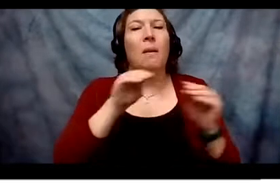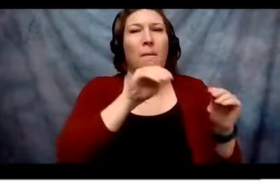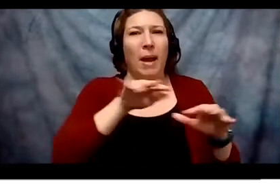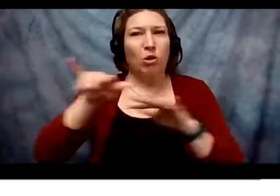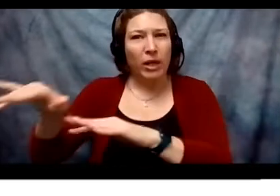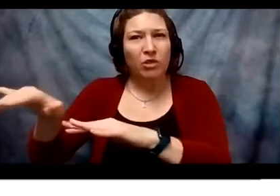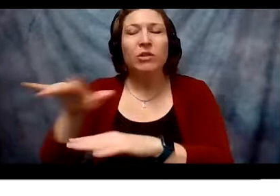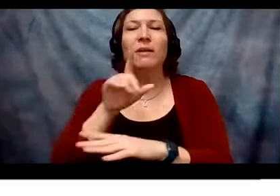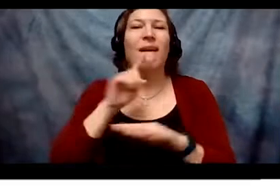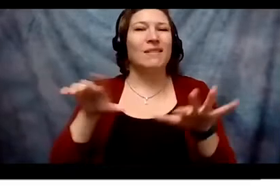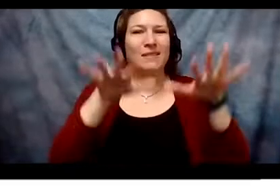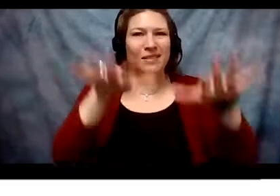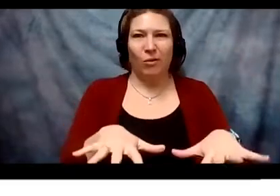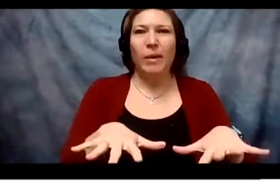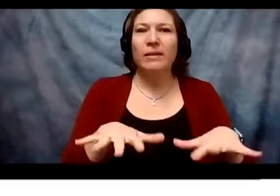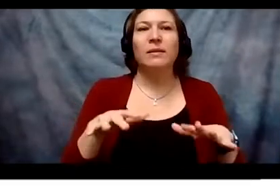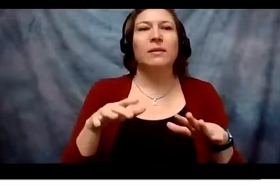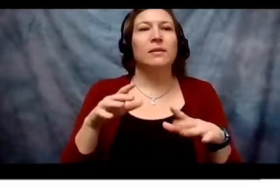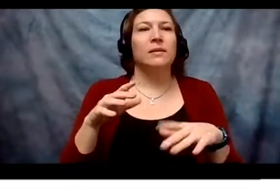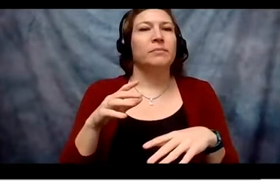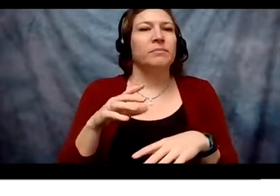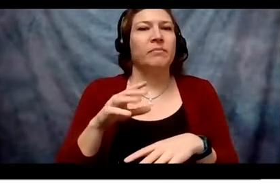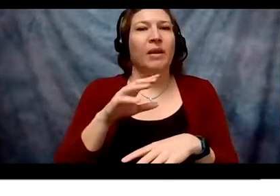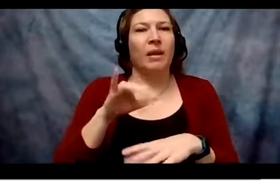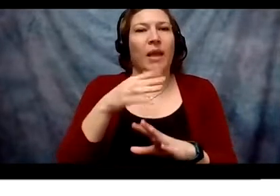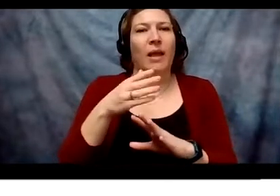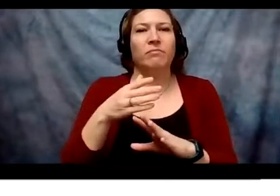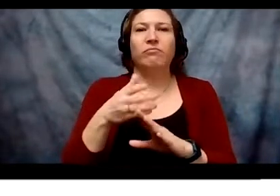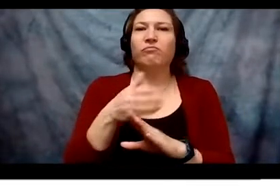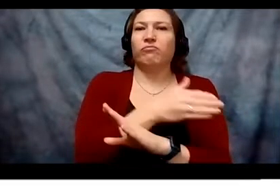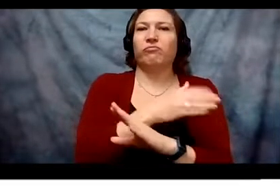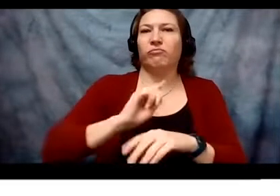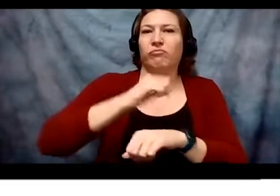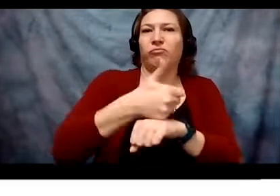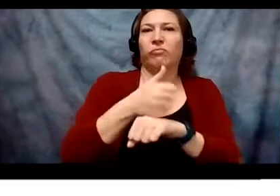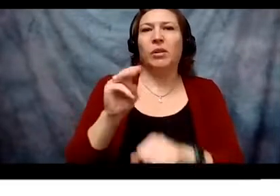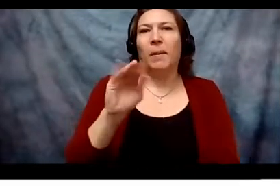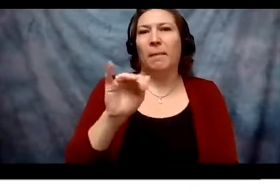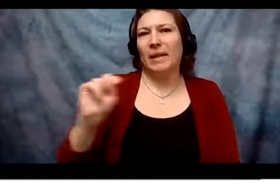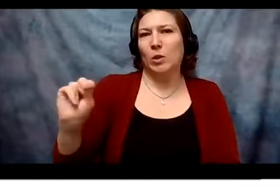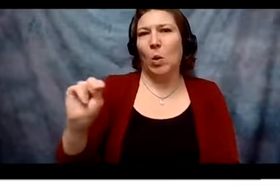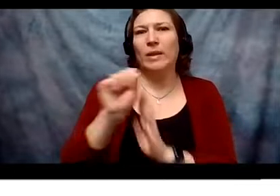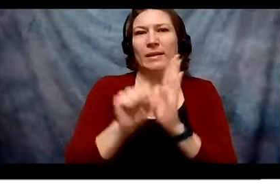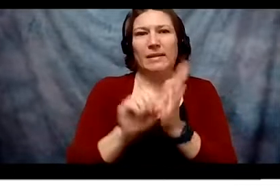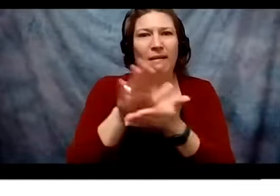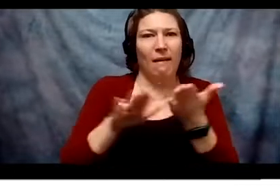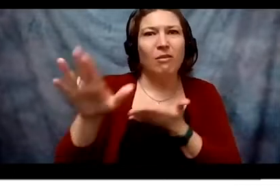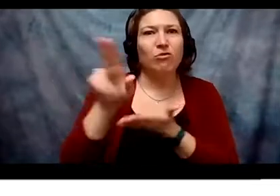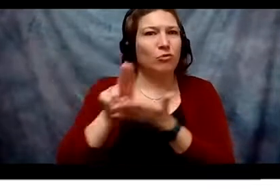and settlement that foreground the formation of Minnesota State Colleges and Universities.